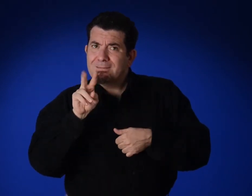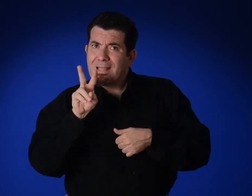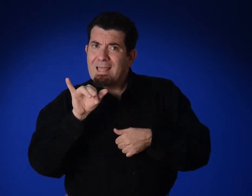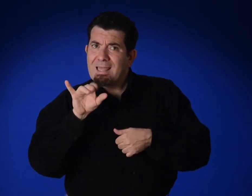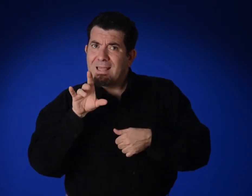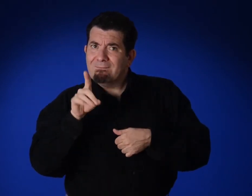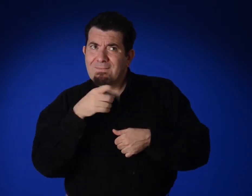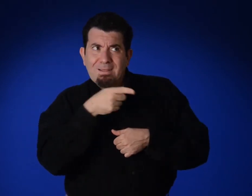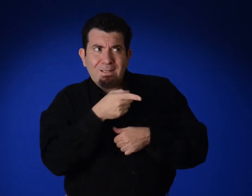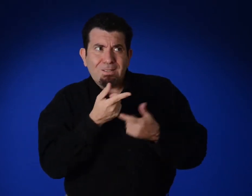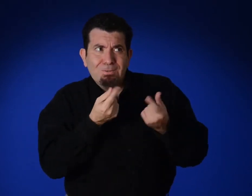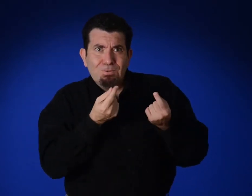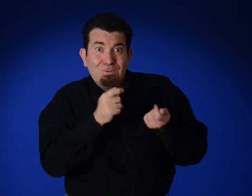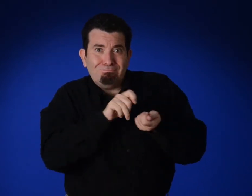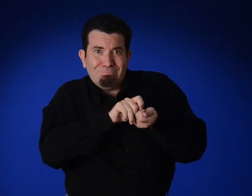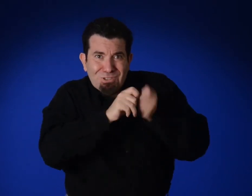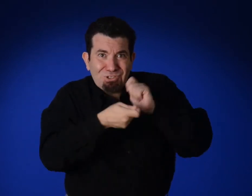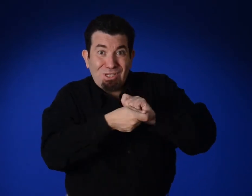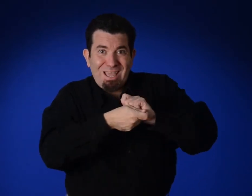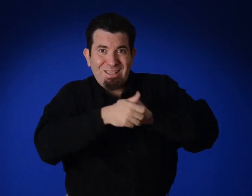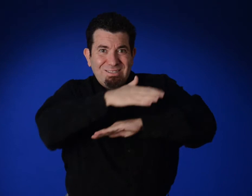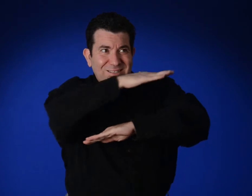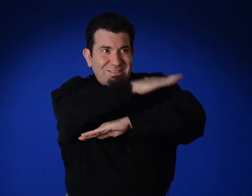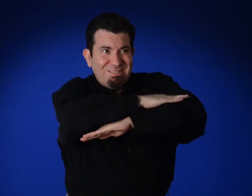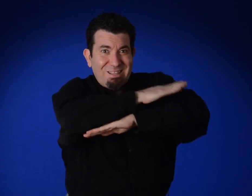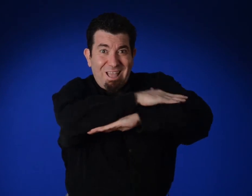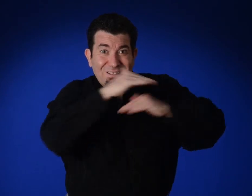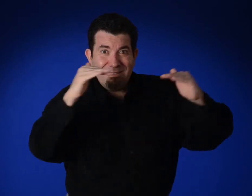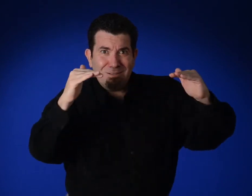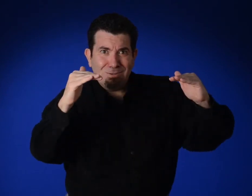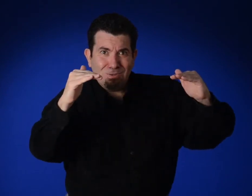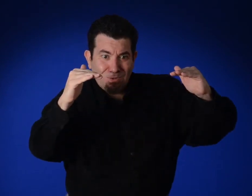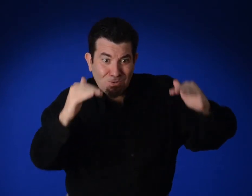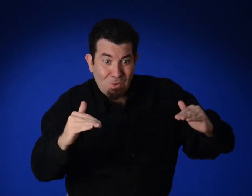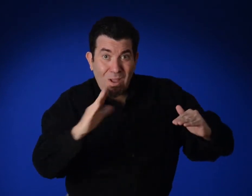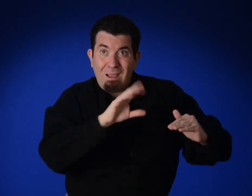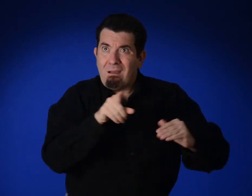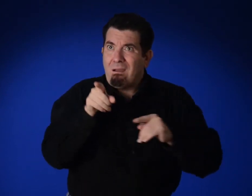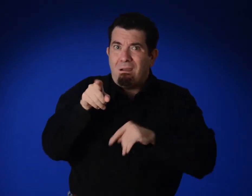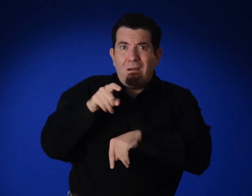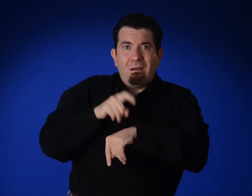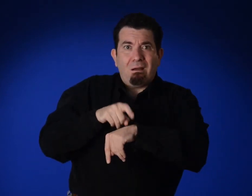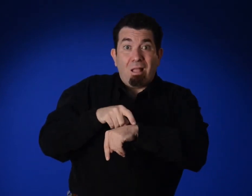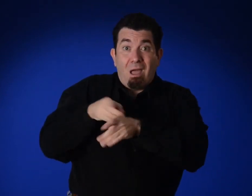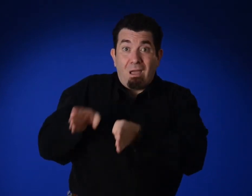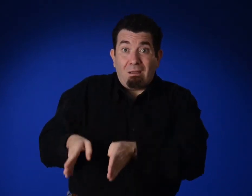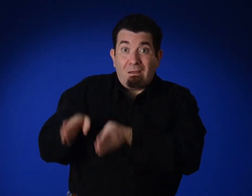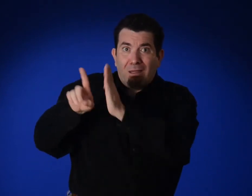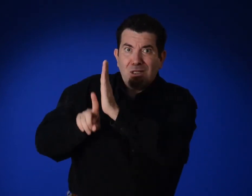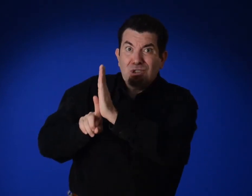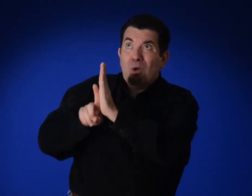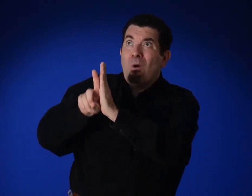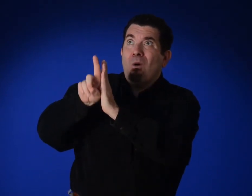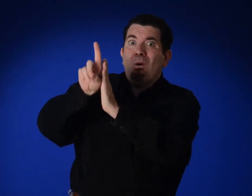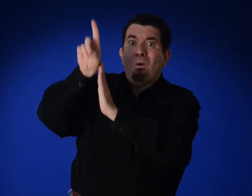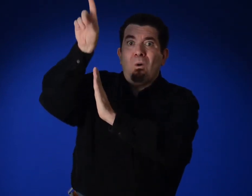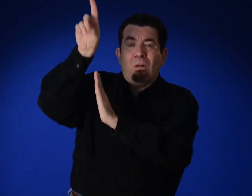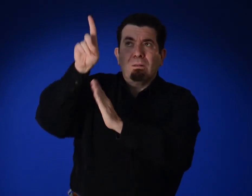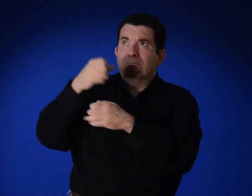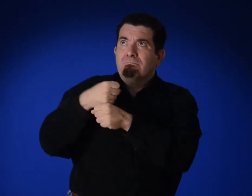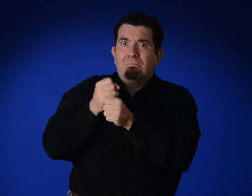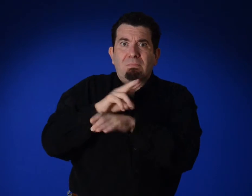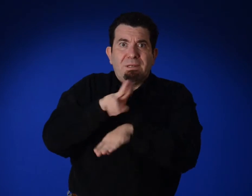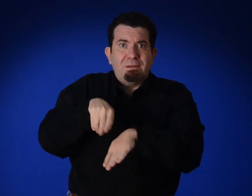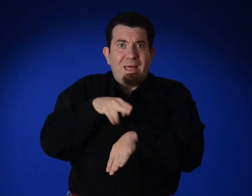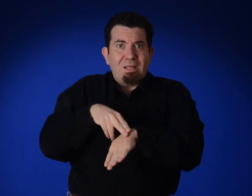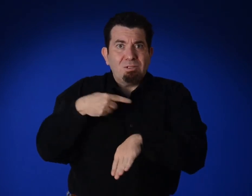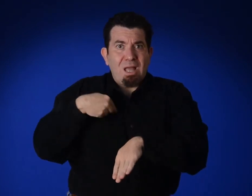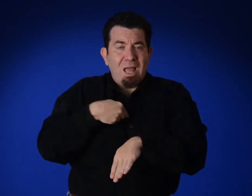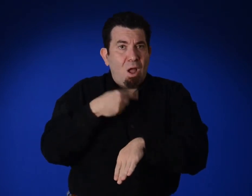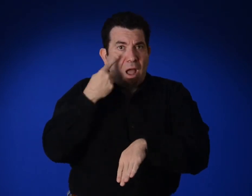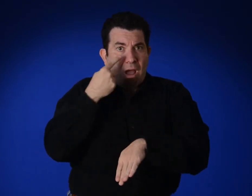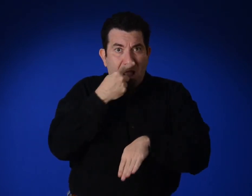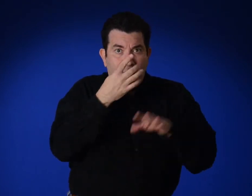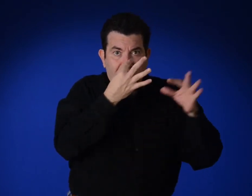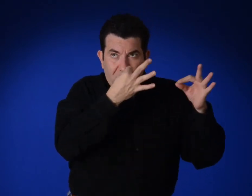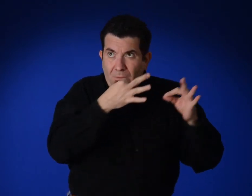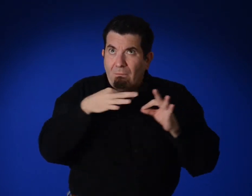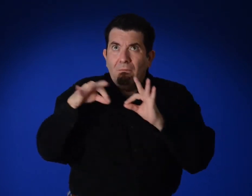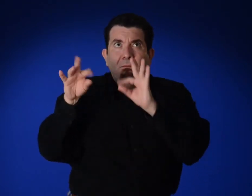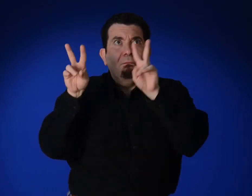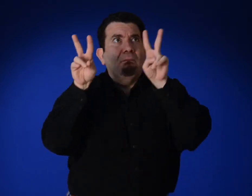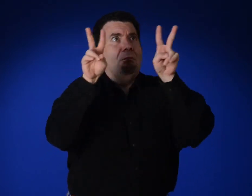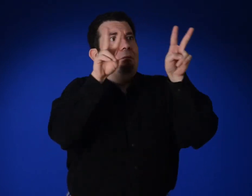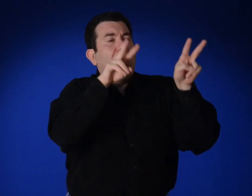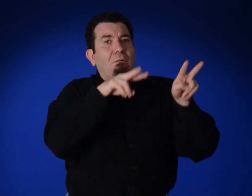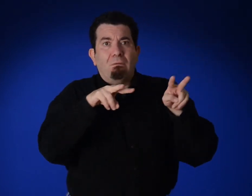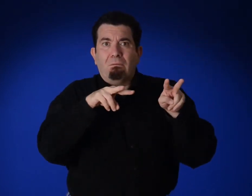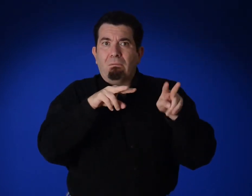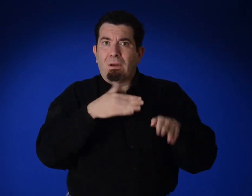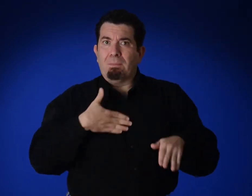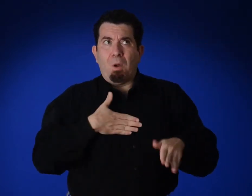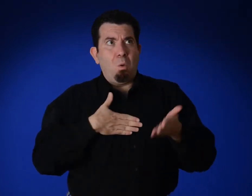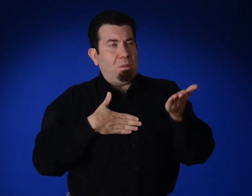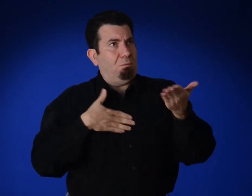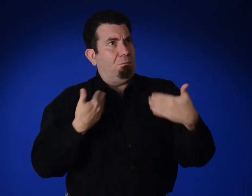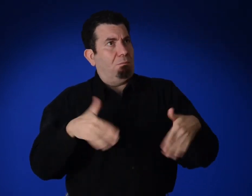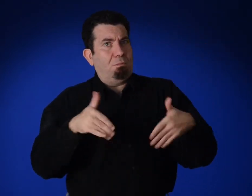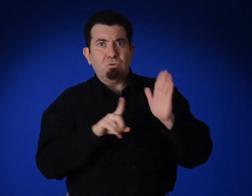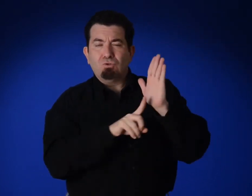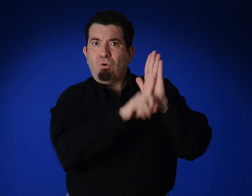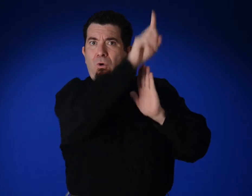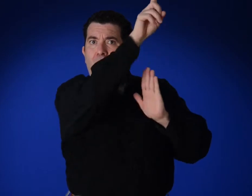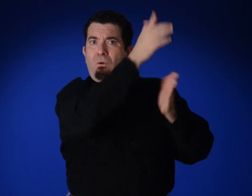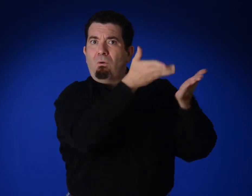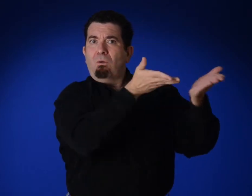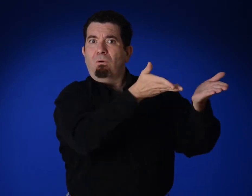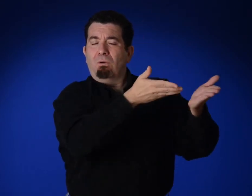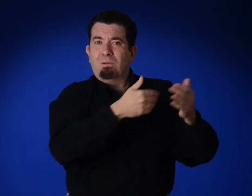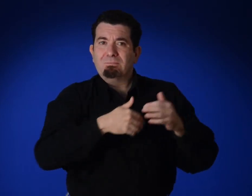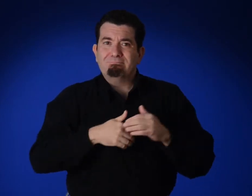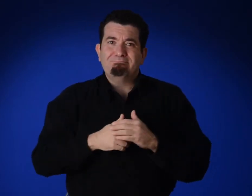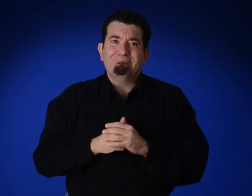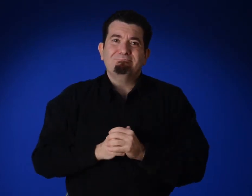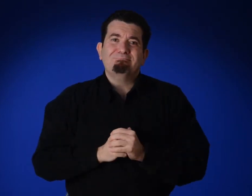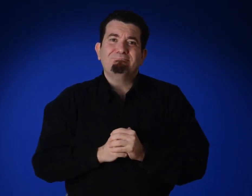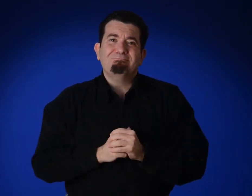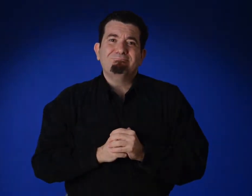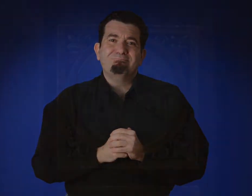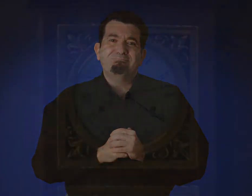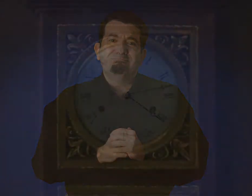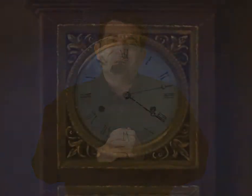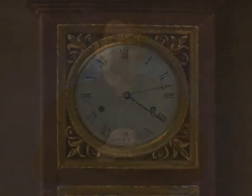David lowered the table height and added a tall clock to naturally draw the viewer’s eyes up and make Napoleon seem taller.